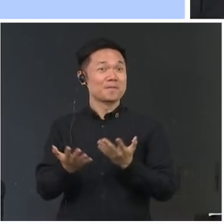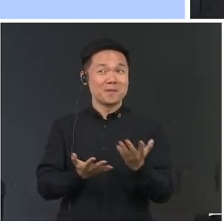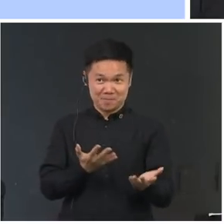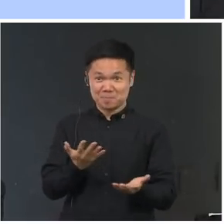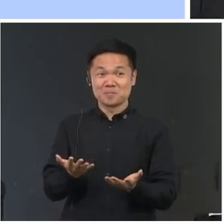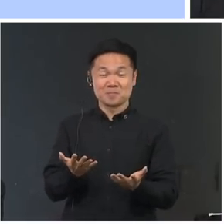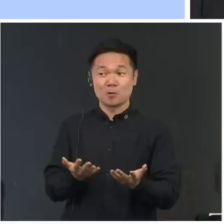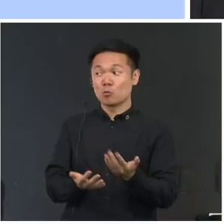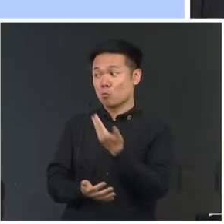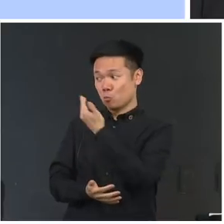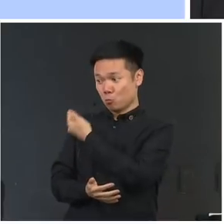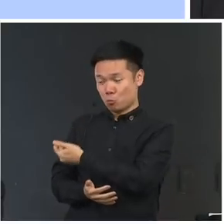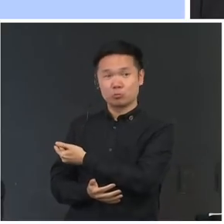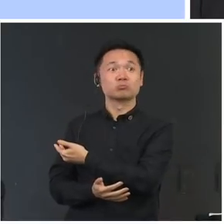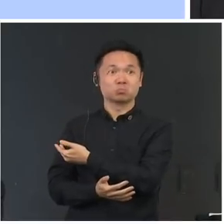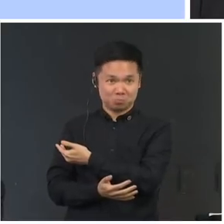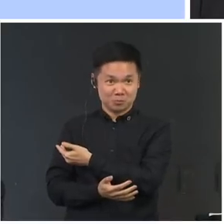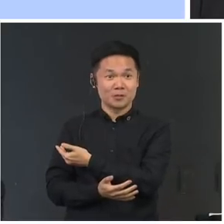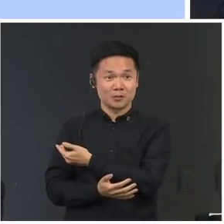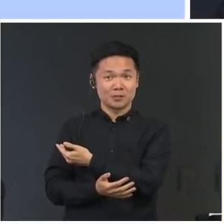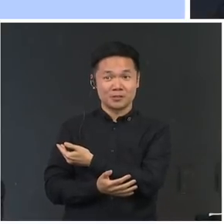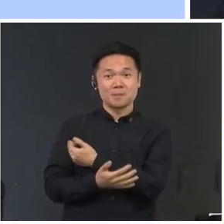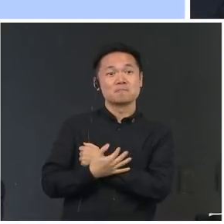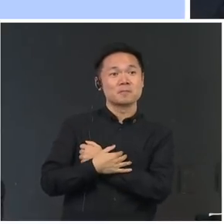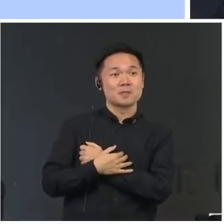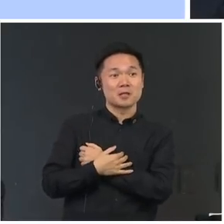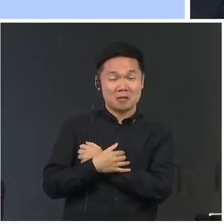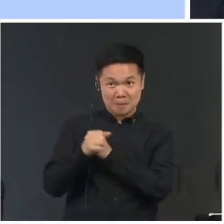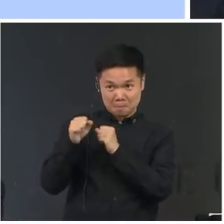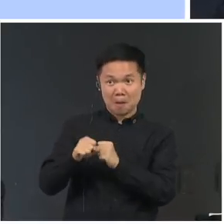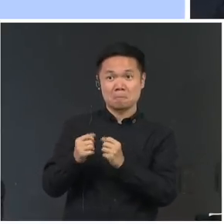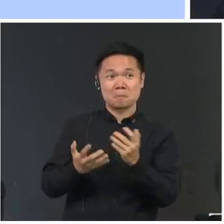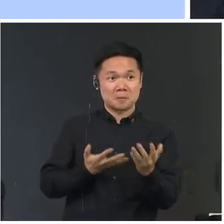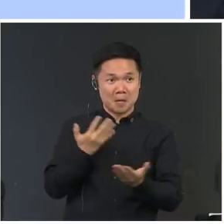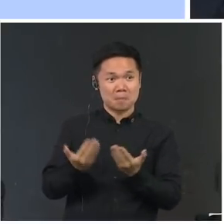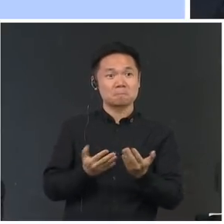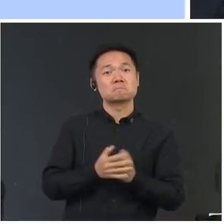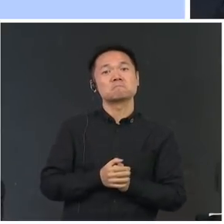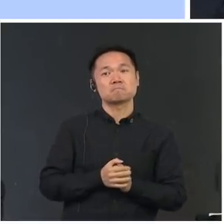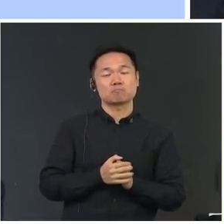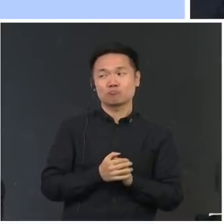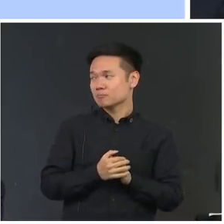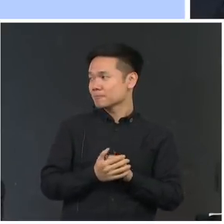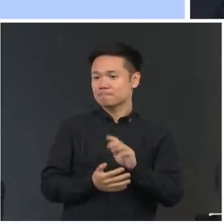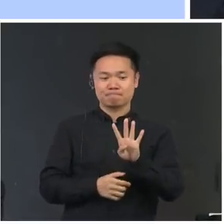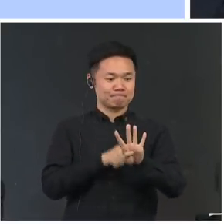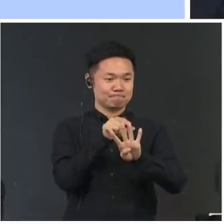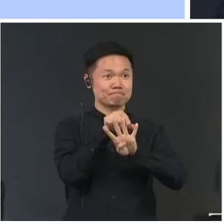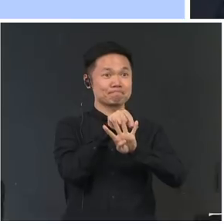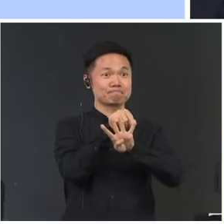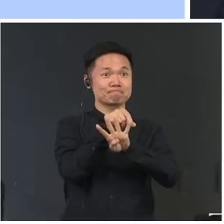with him over lunch as well, he's very fluent in Japanese and five years ago, I understand that he learned sign language as well.